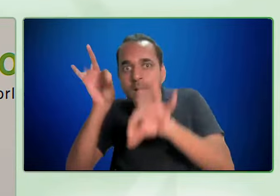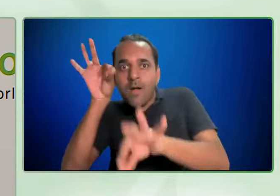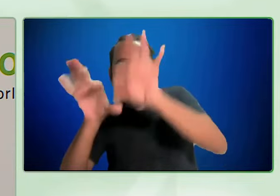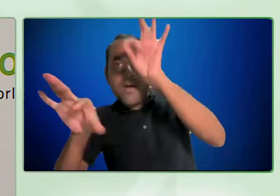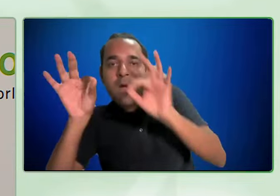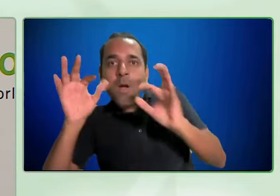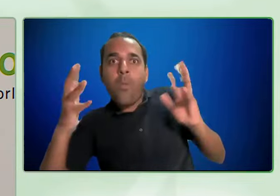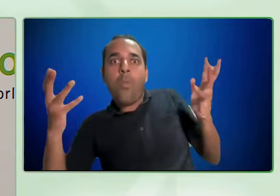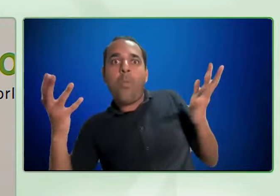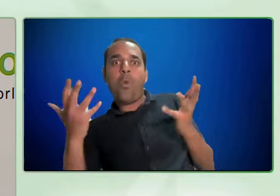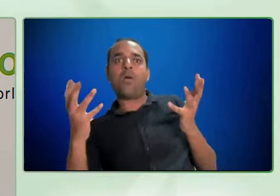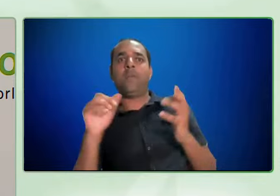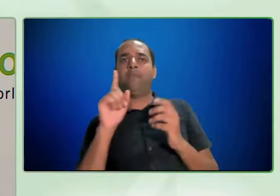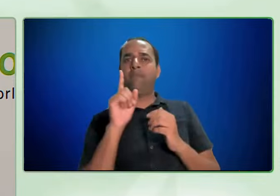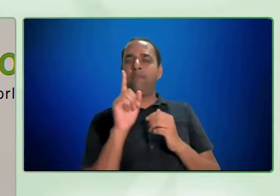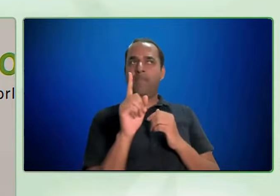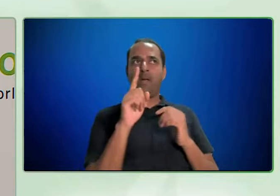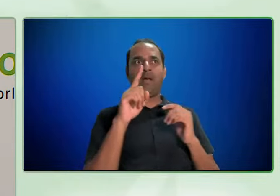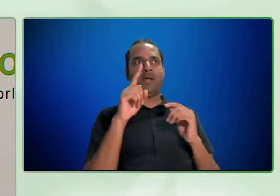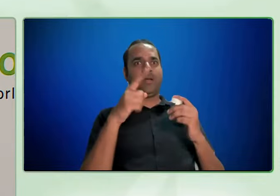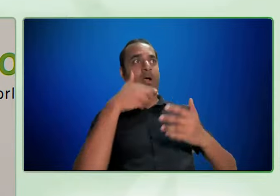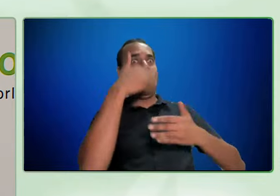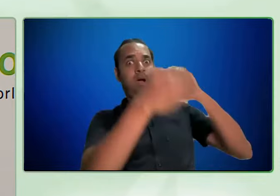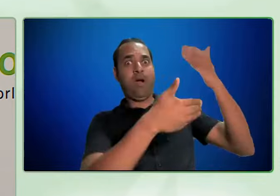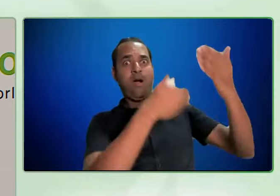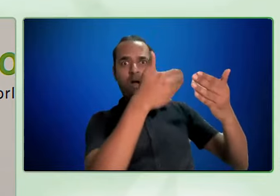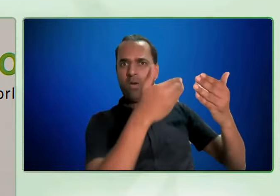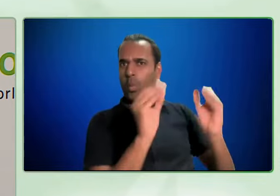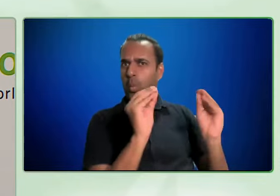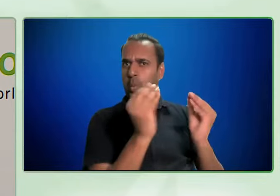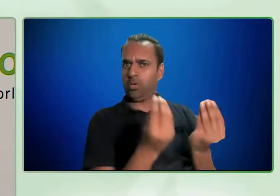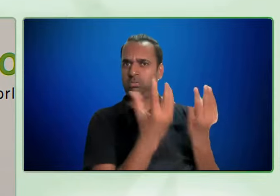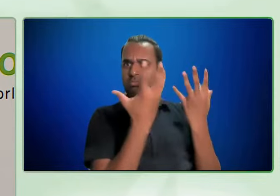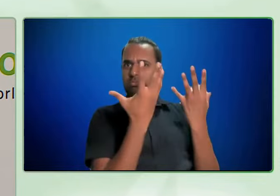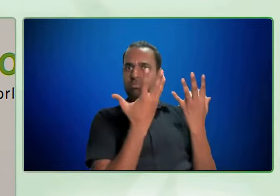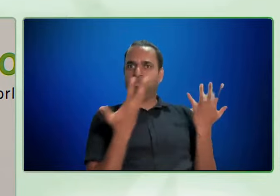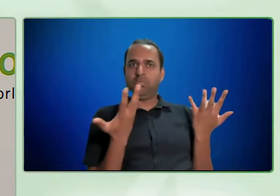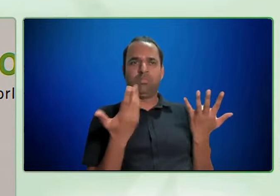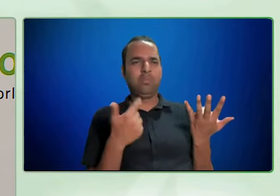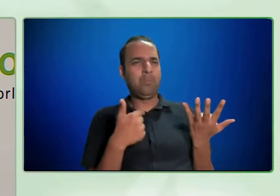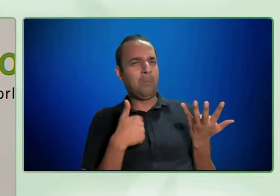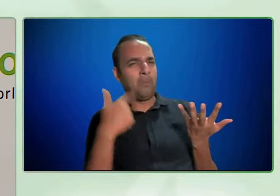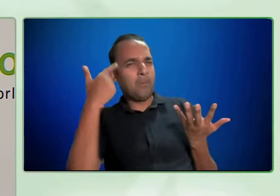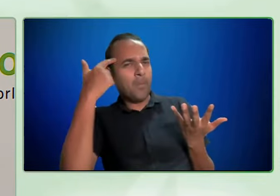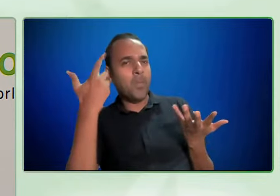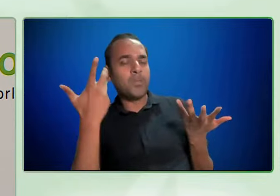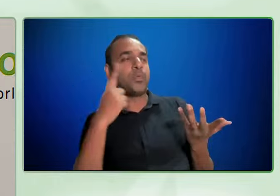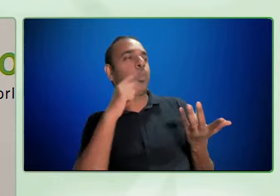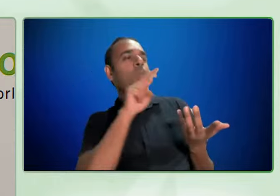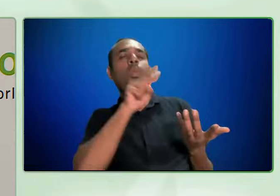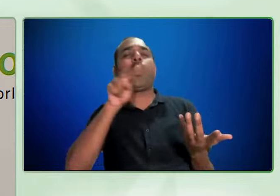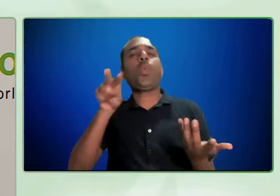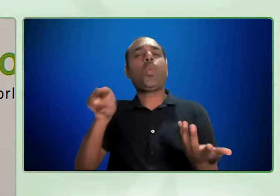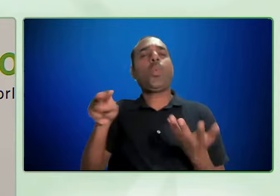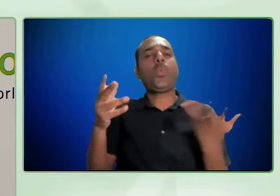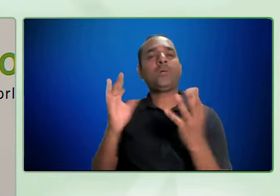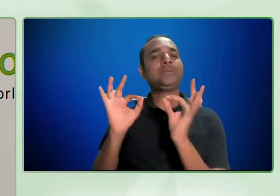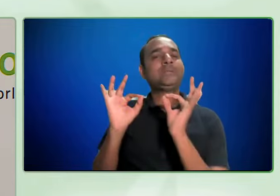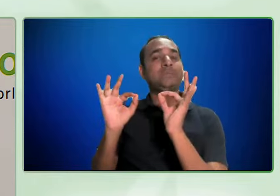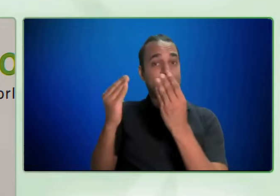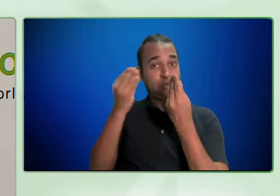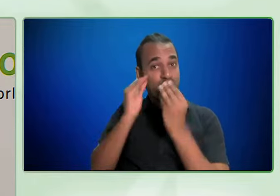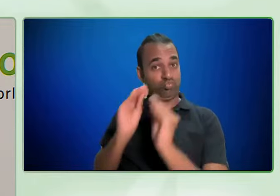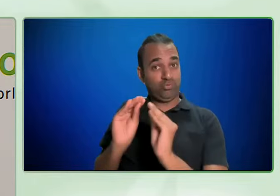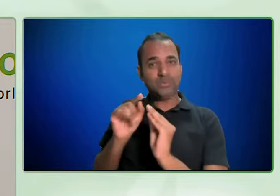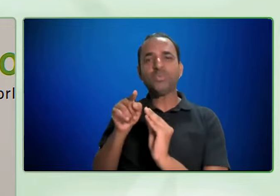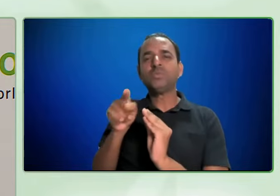We talk about 20% of the population, an ageing population in the Western countries, and this